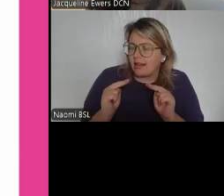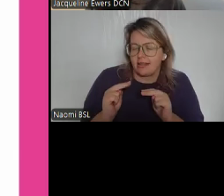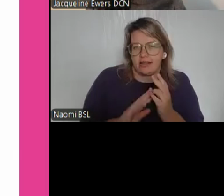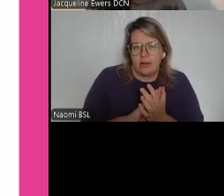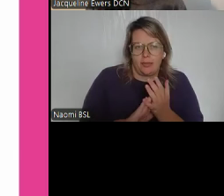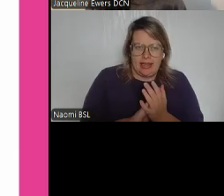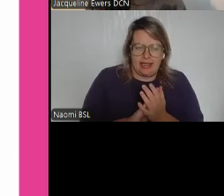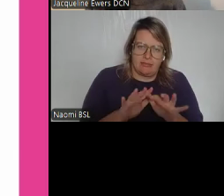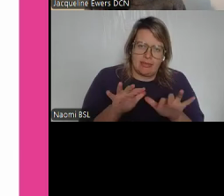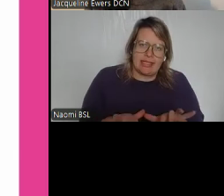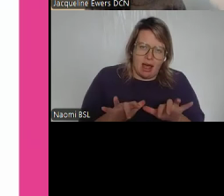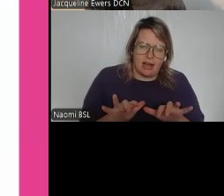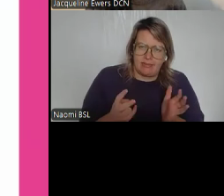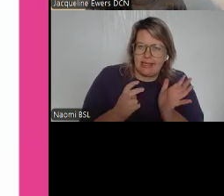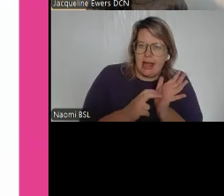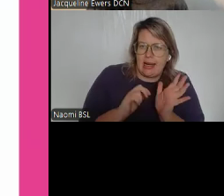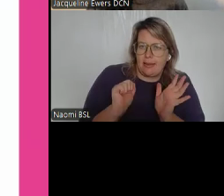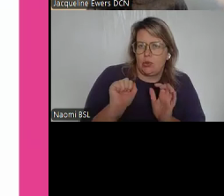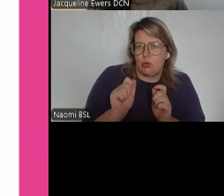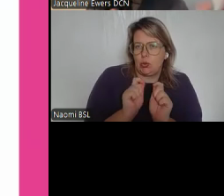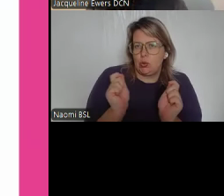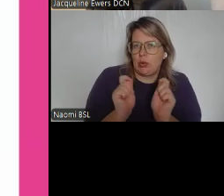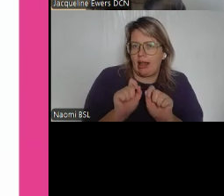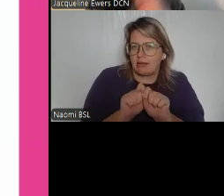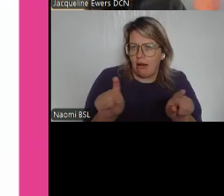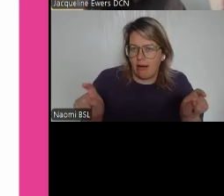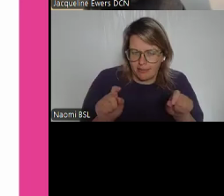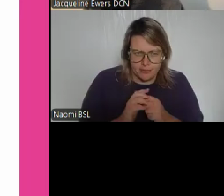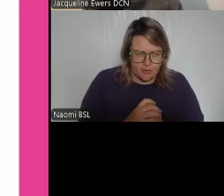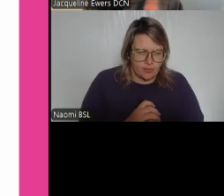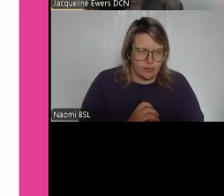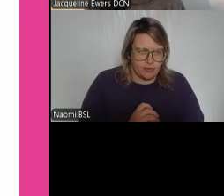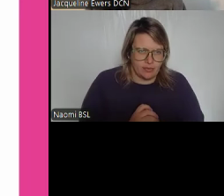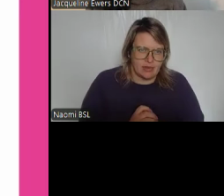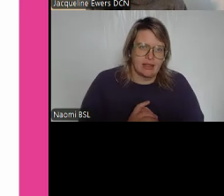to signing up to a newsletter is the most common form of growing contacts.